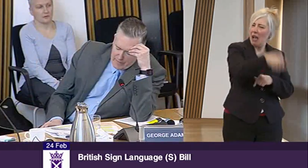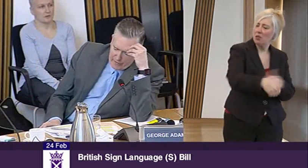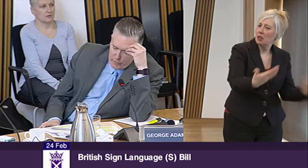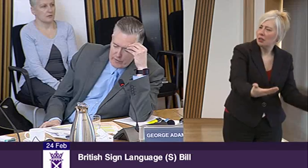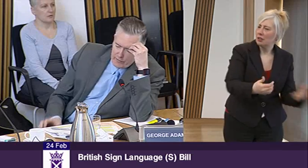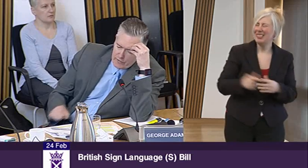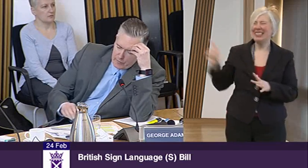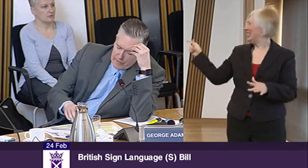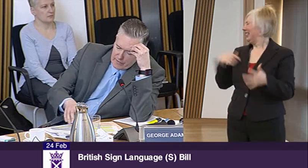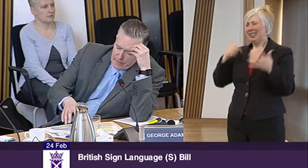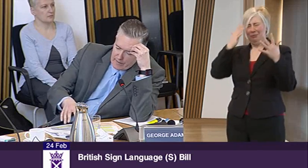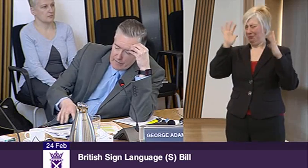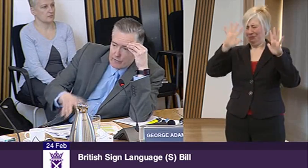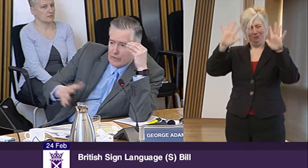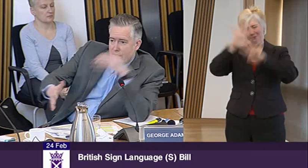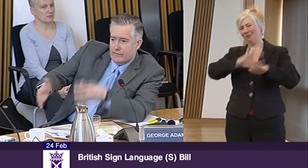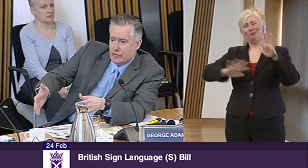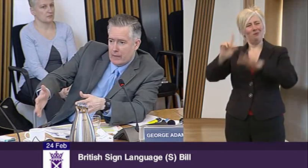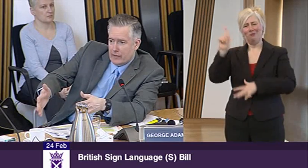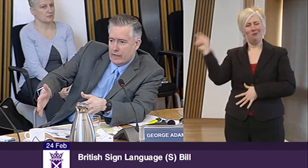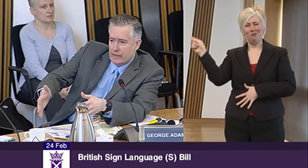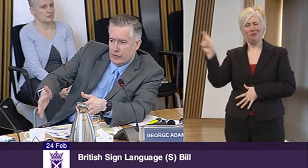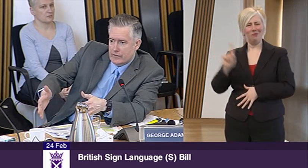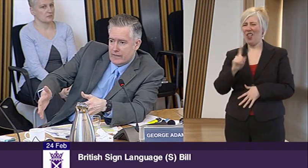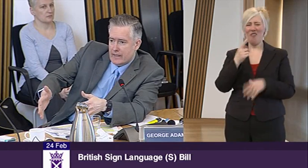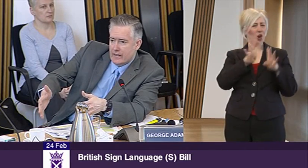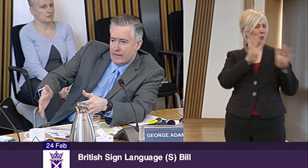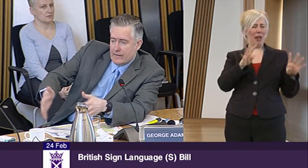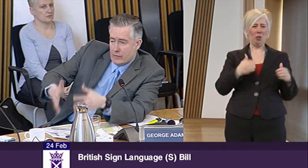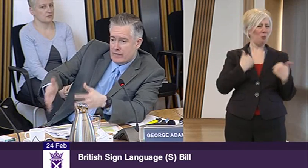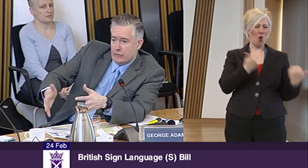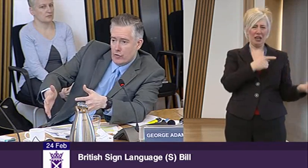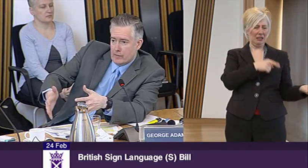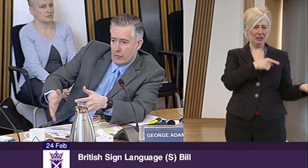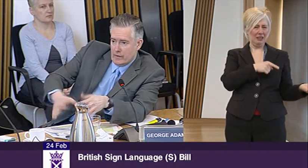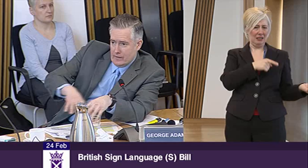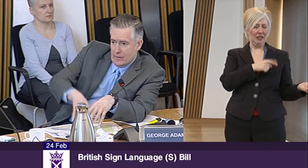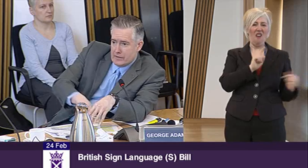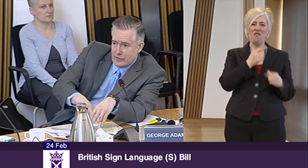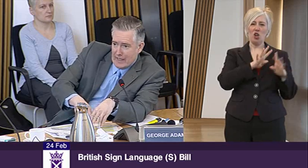George Adam: Robert, I am just trying to get my head around the matter. The first panel